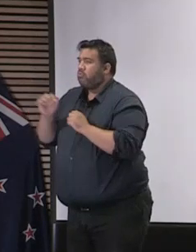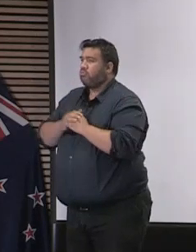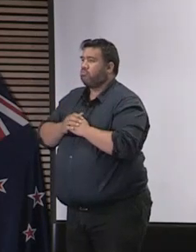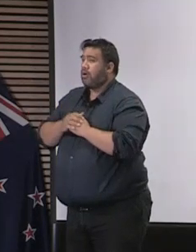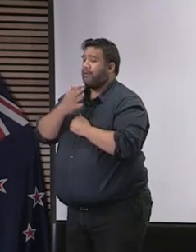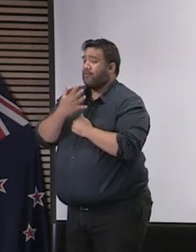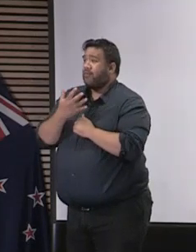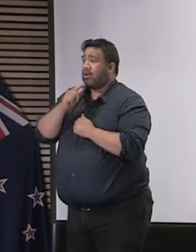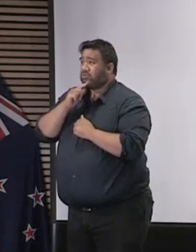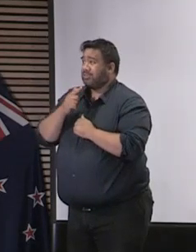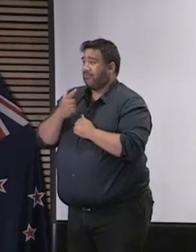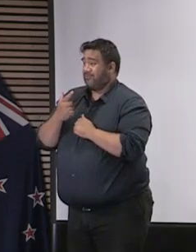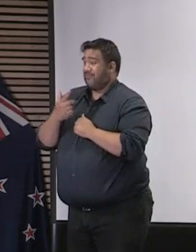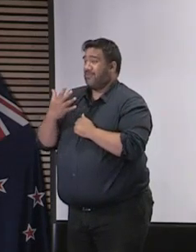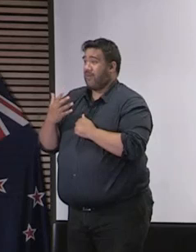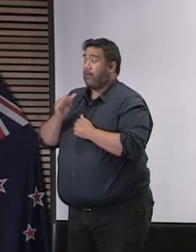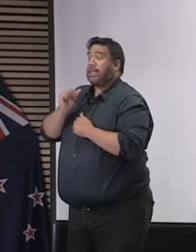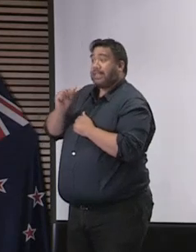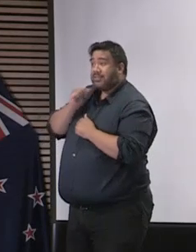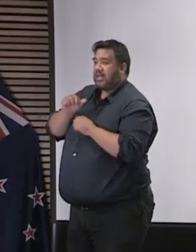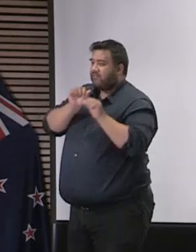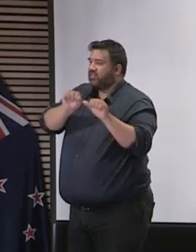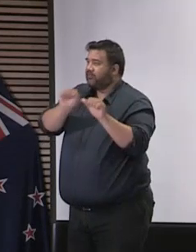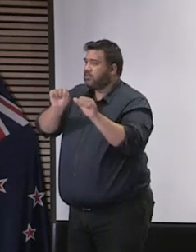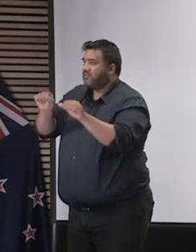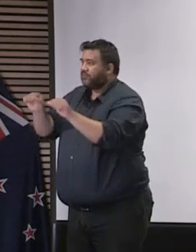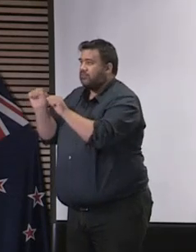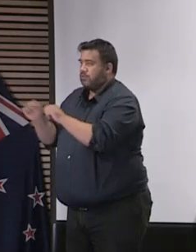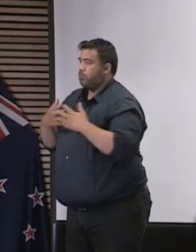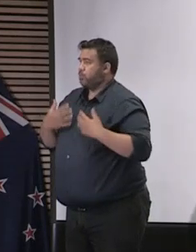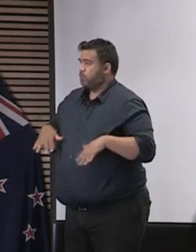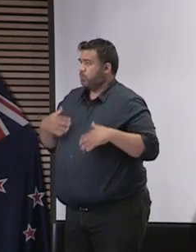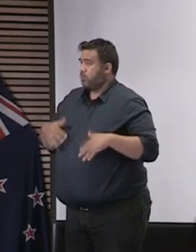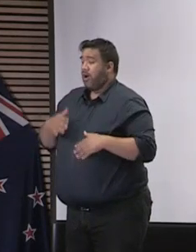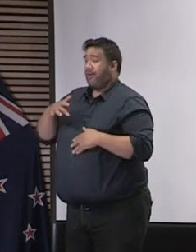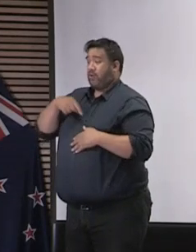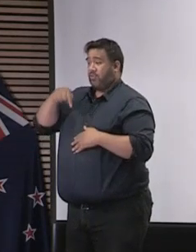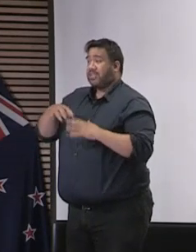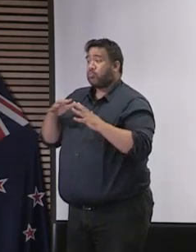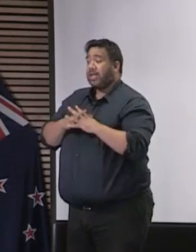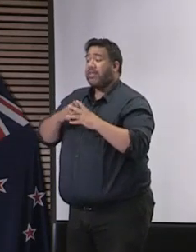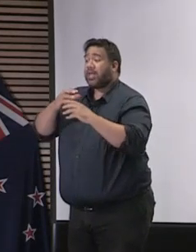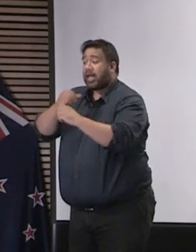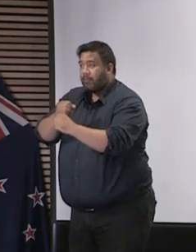1200 face-to-face checks on all arrivals into New Zealand. 575 of those were conducted